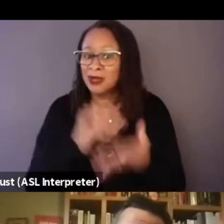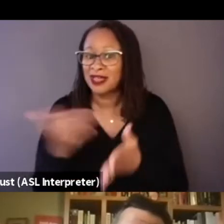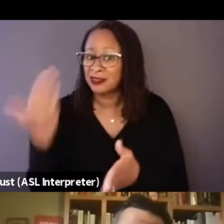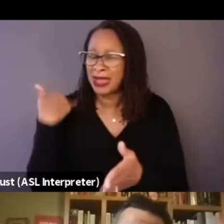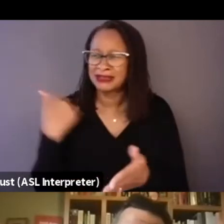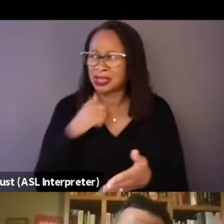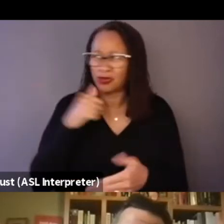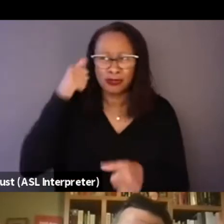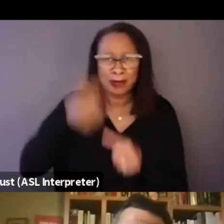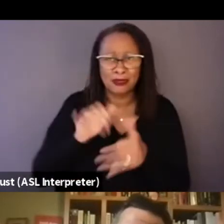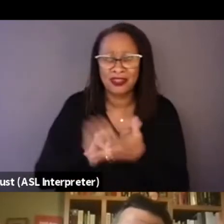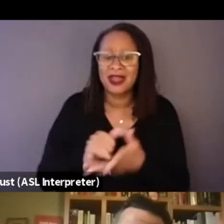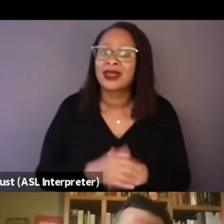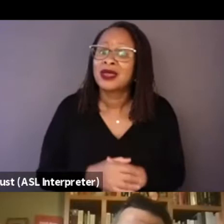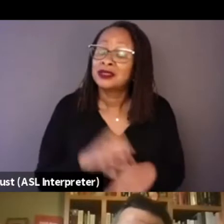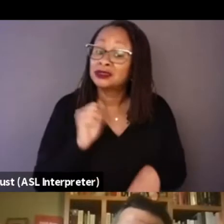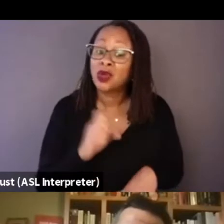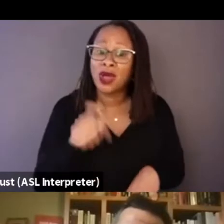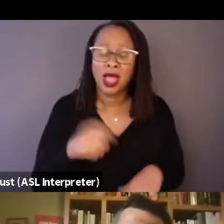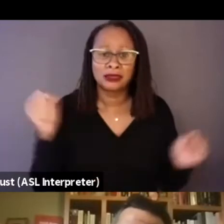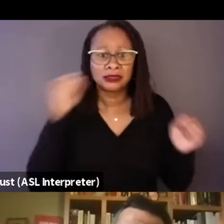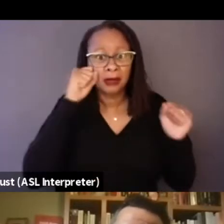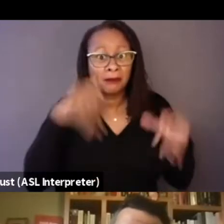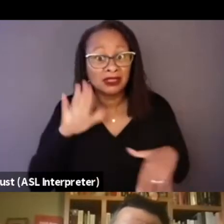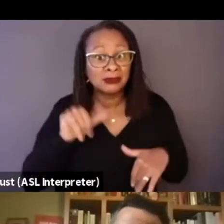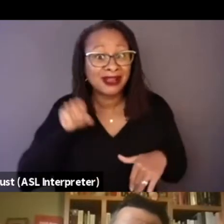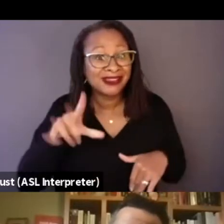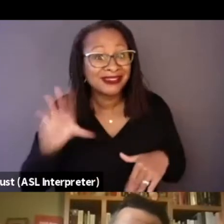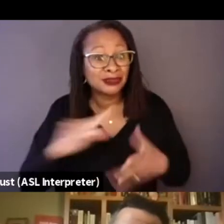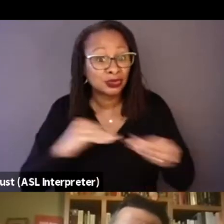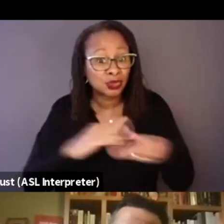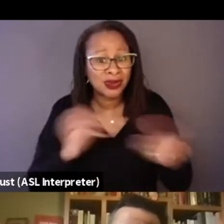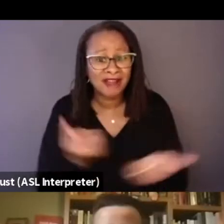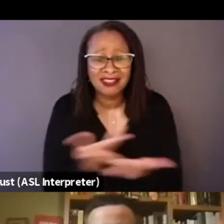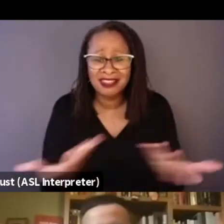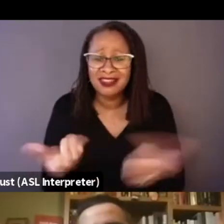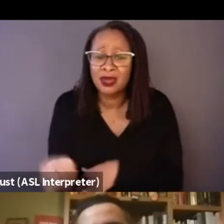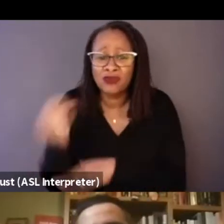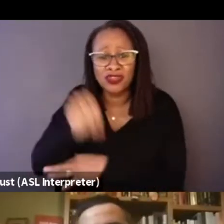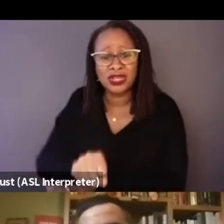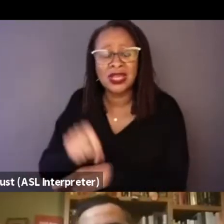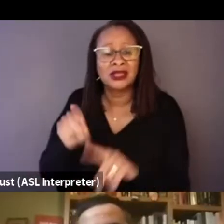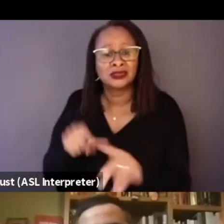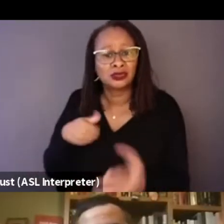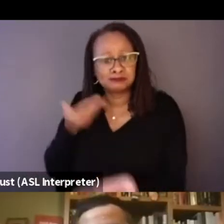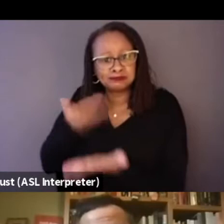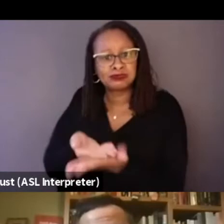So I was just kind of blown away by him and his story and everything that he had to overcome to get where he is.